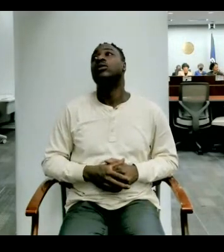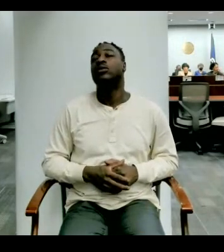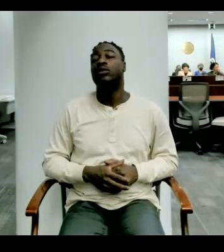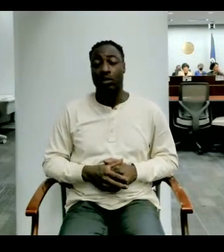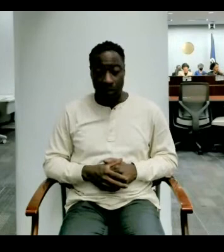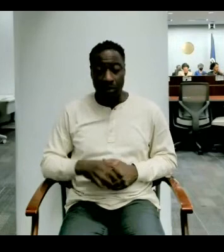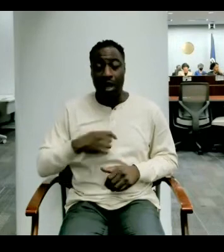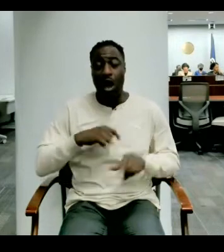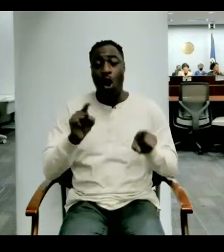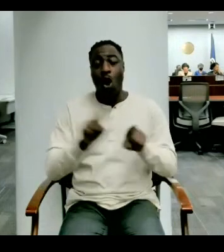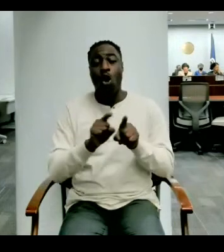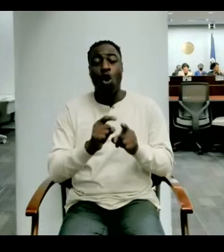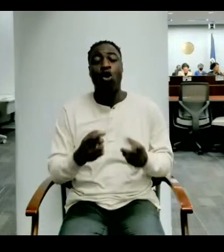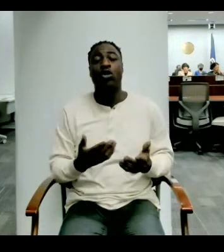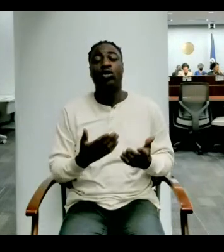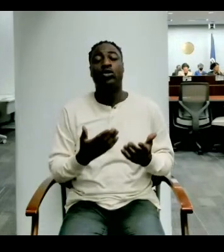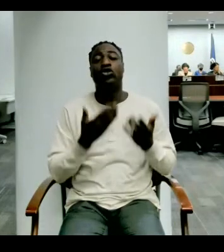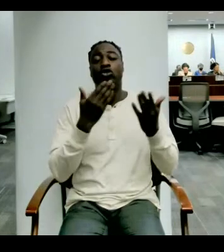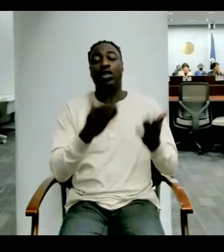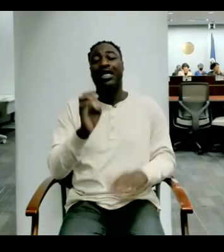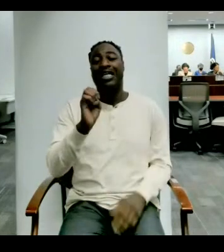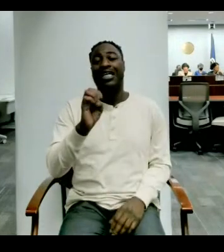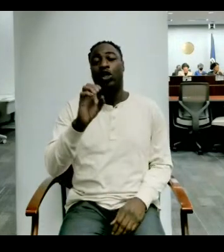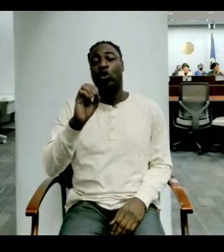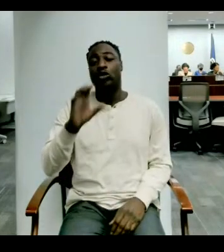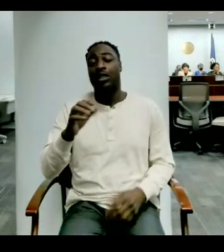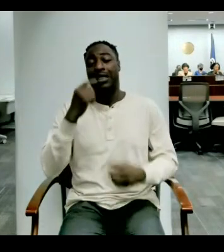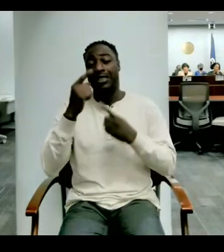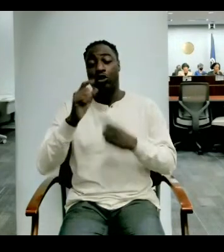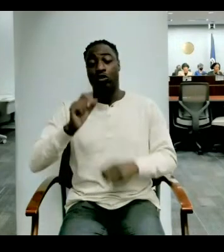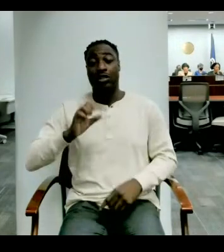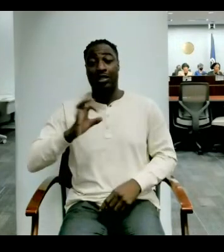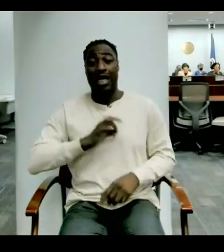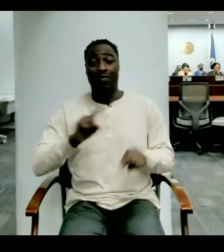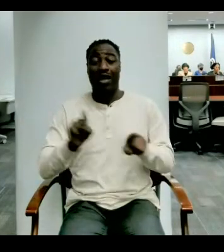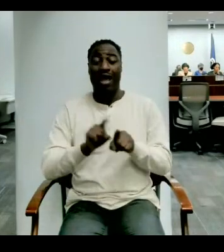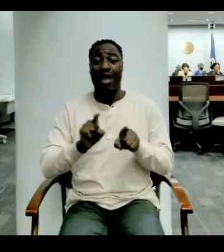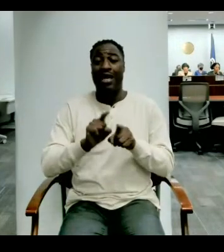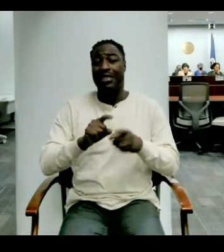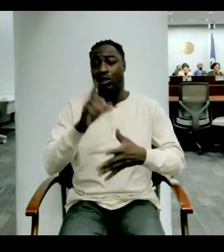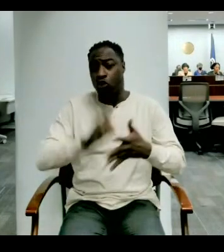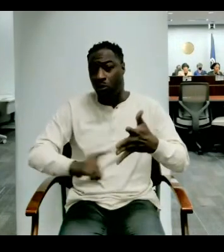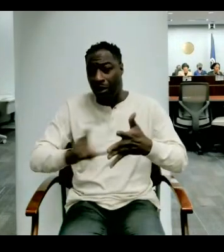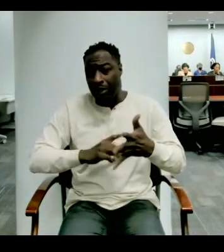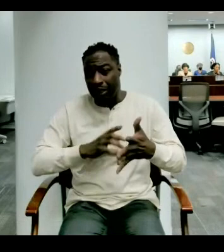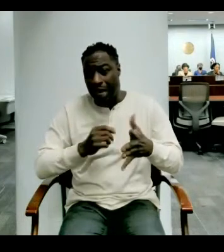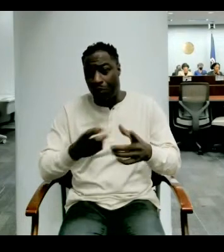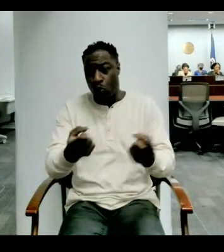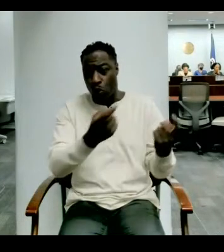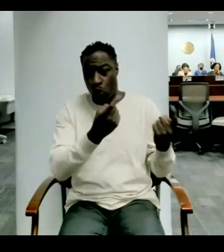staff EEOC consider staffing as discrimination in recruitment when a staffing agency is located